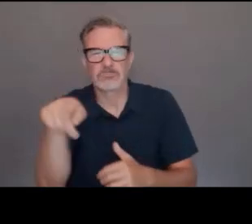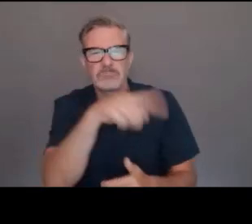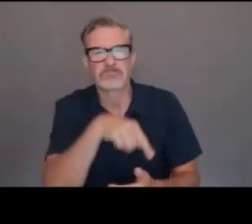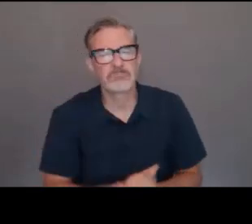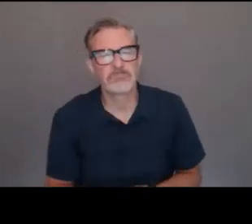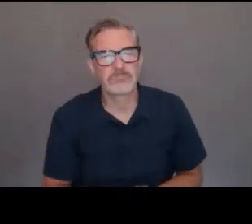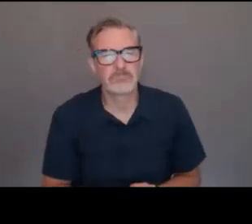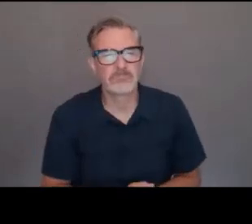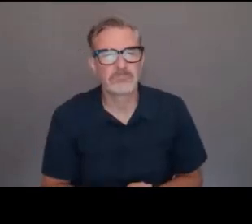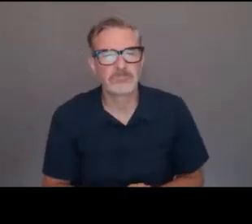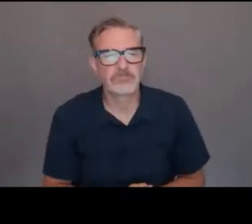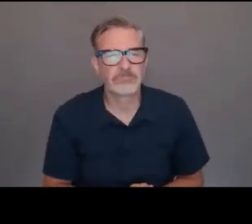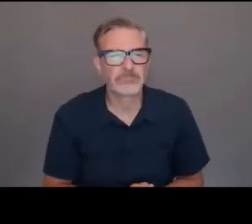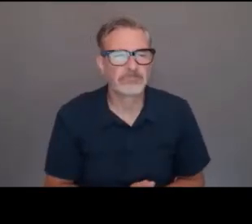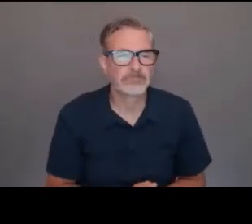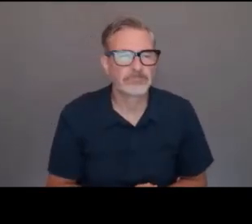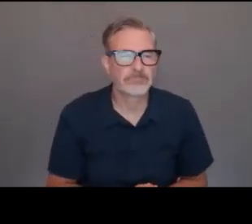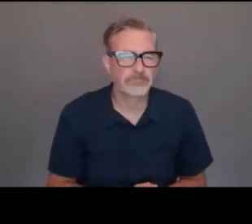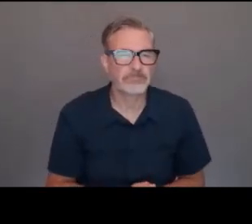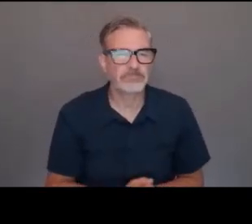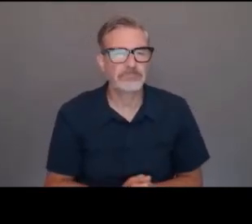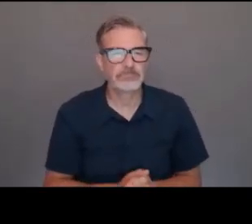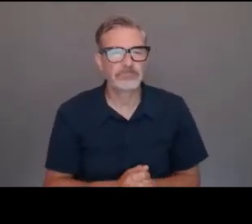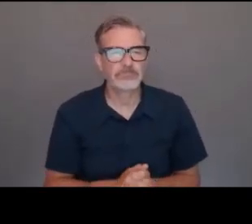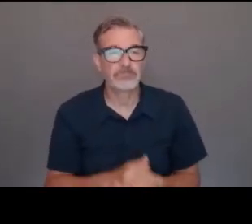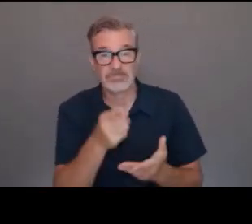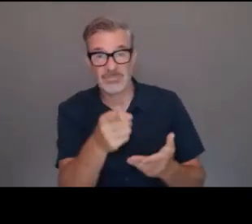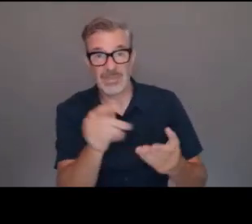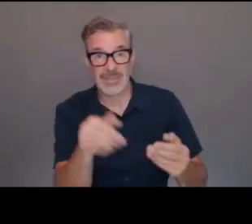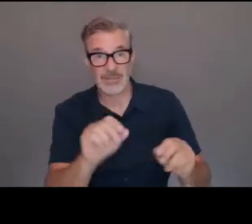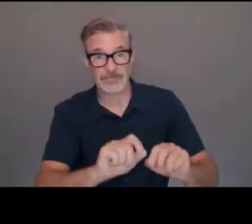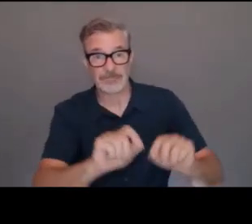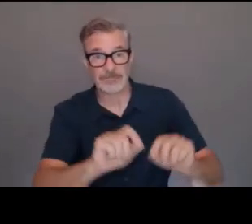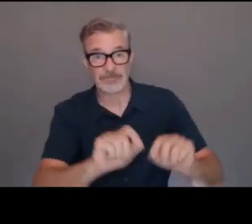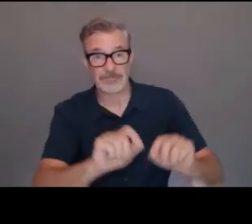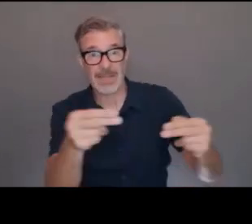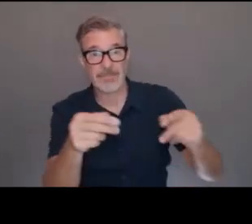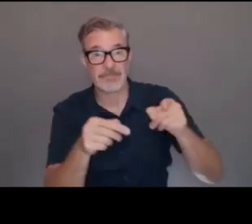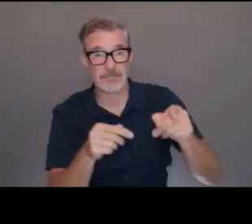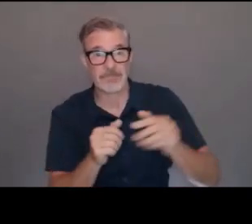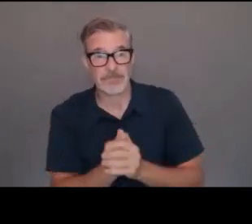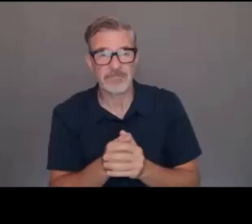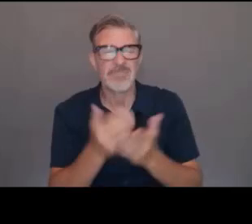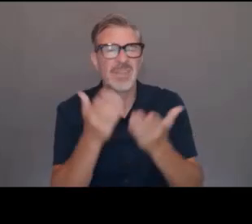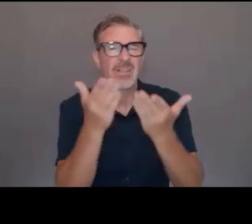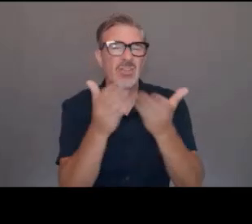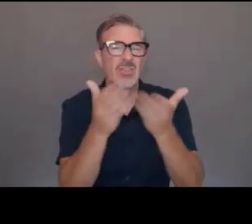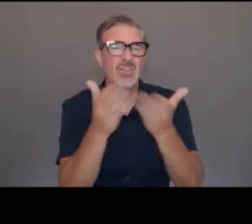And in this deck, you'll have some general information as to how to best contact Canada Council.